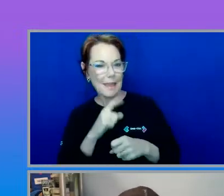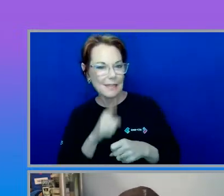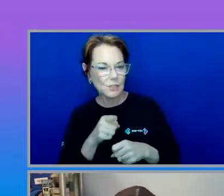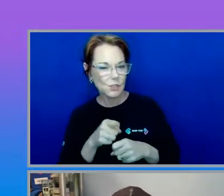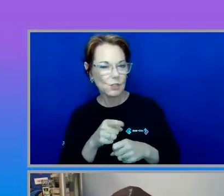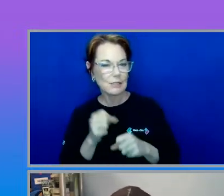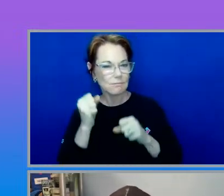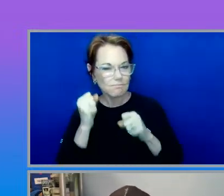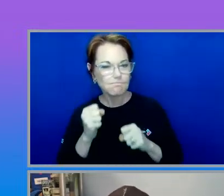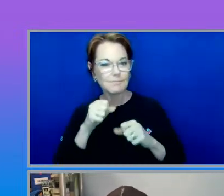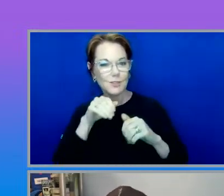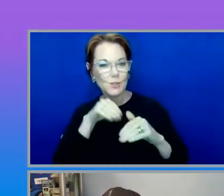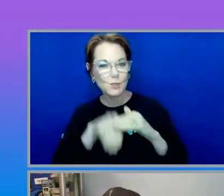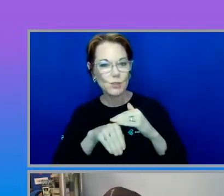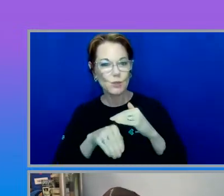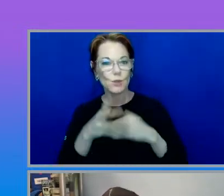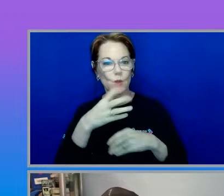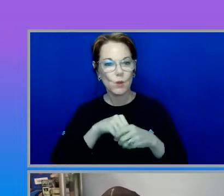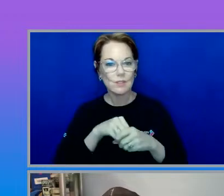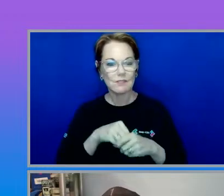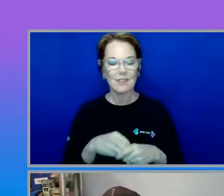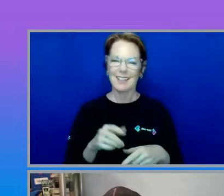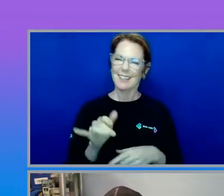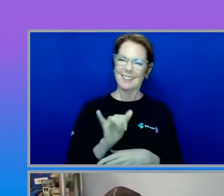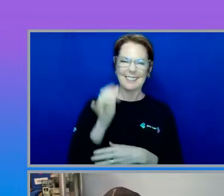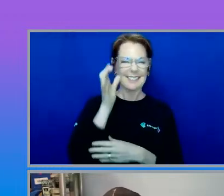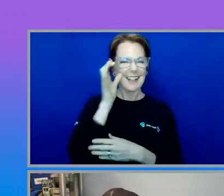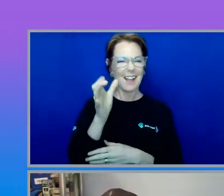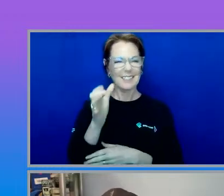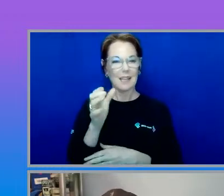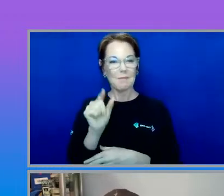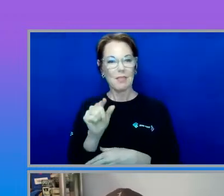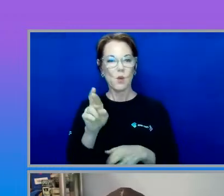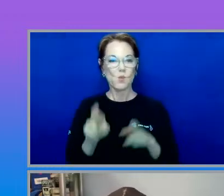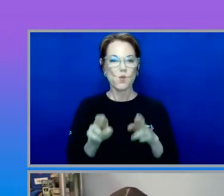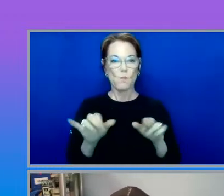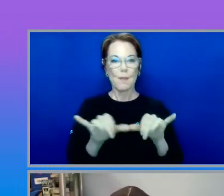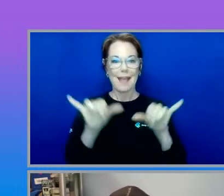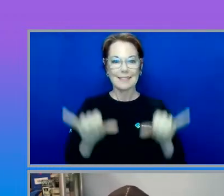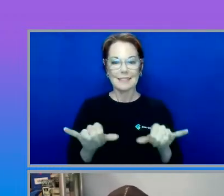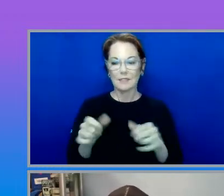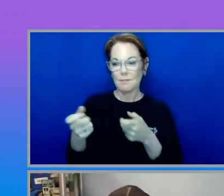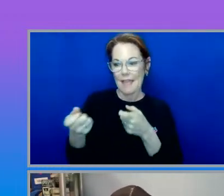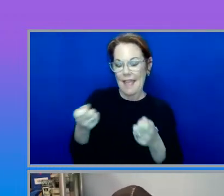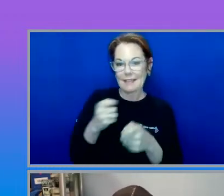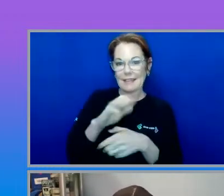So GitHub actions. It's like having a little robot assistant that handles all these boring,